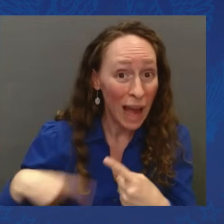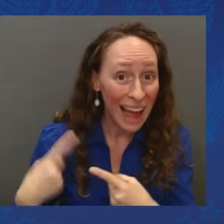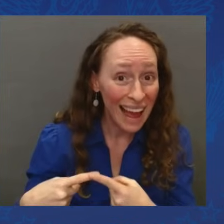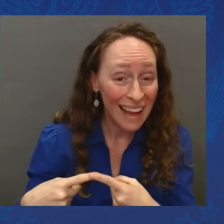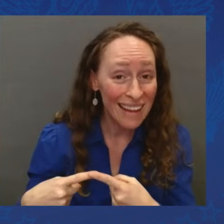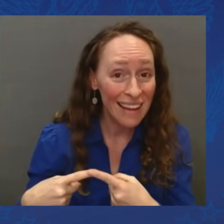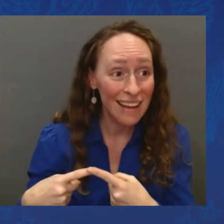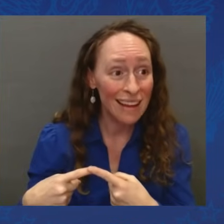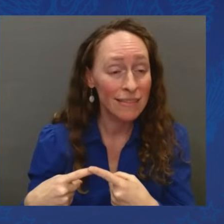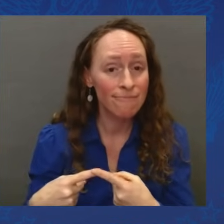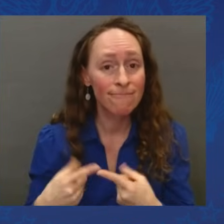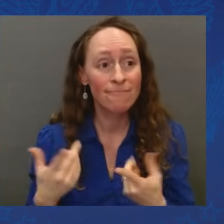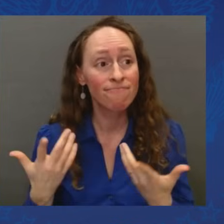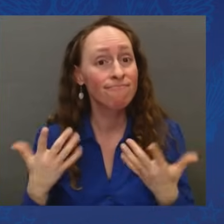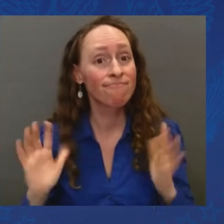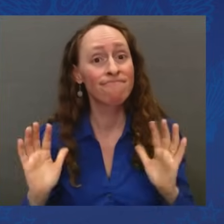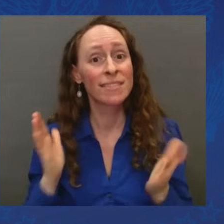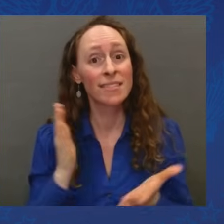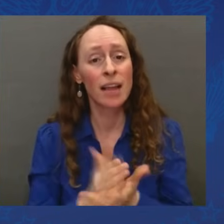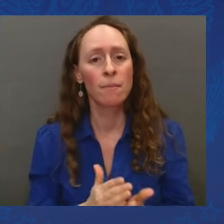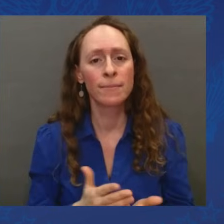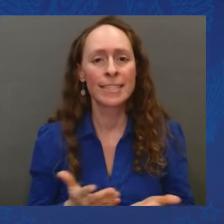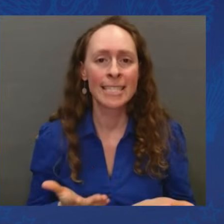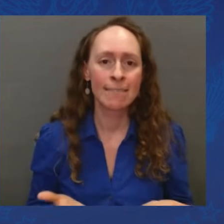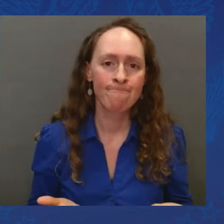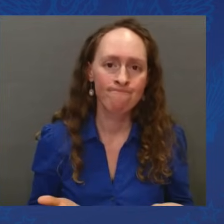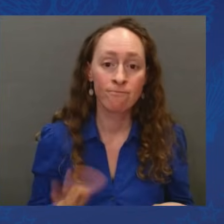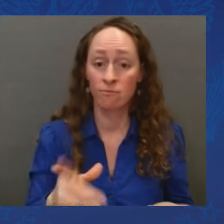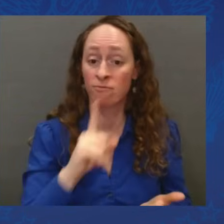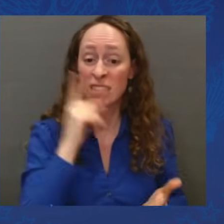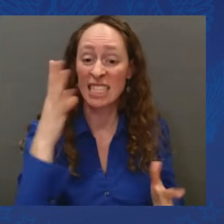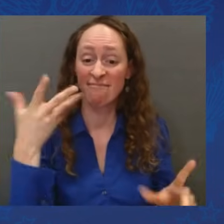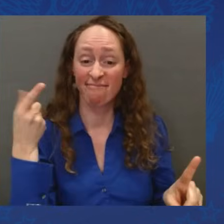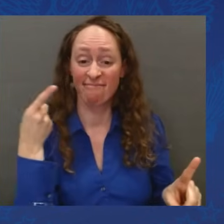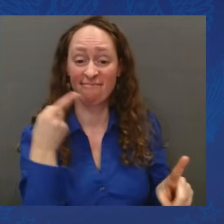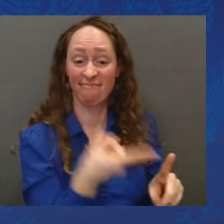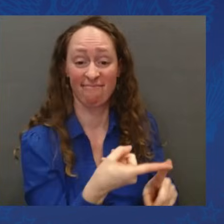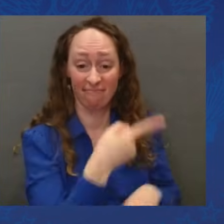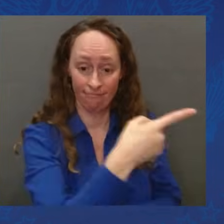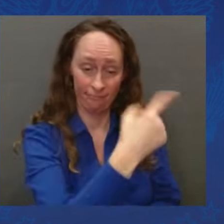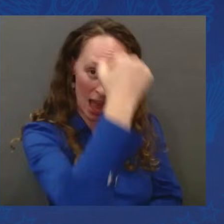when Hamas no longer maintains the capacity to murder and abuse